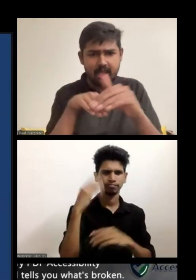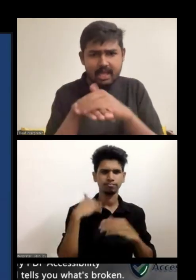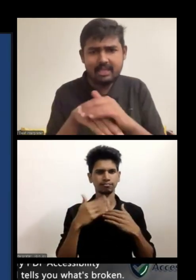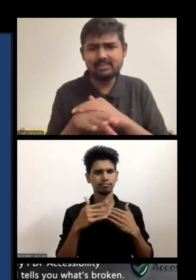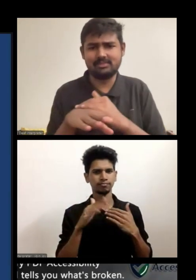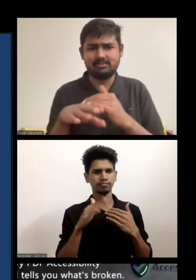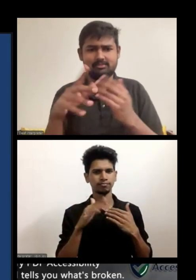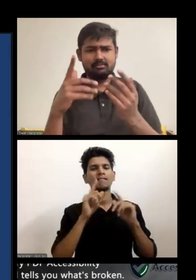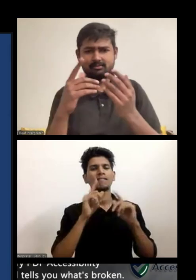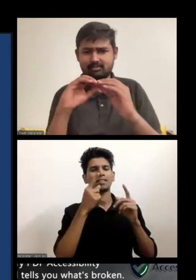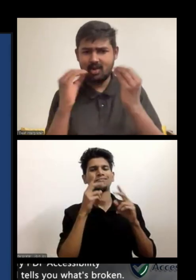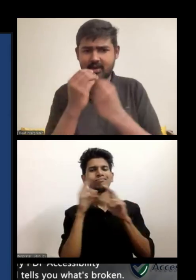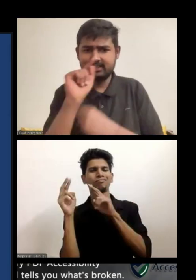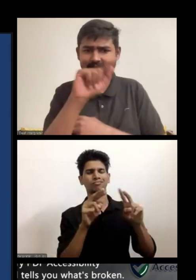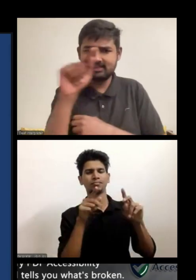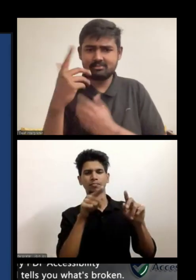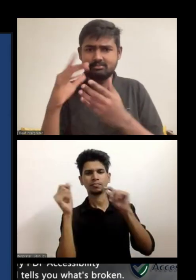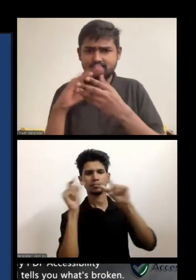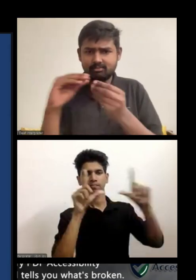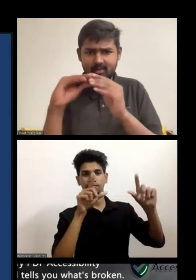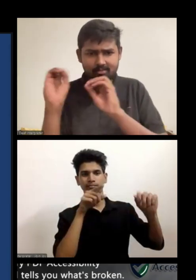But the PDFs inaccessibility remains the blind spot.